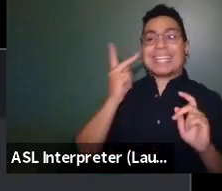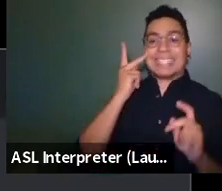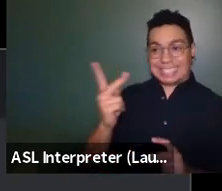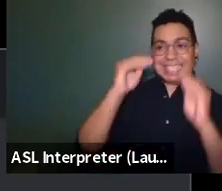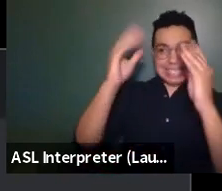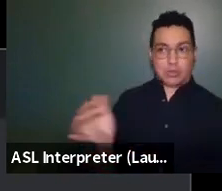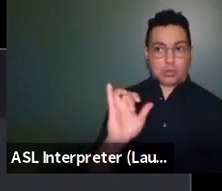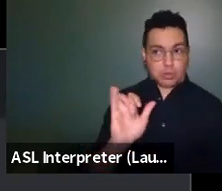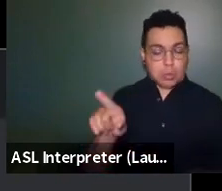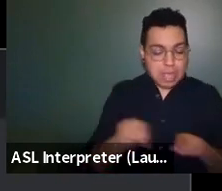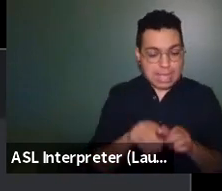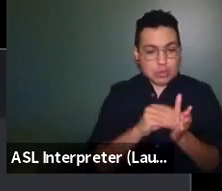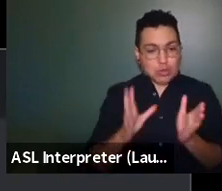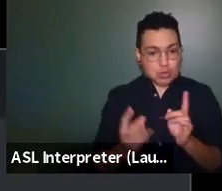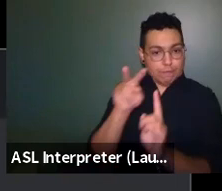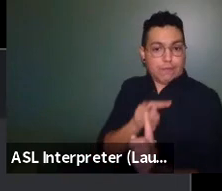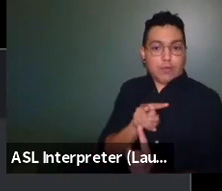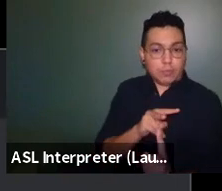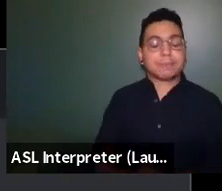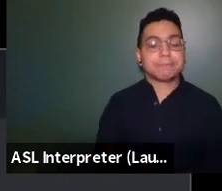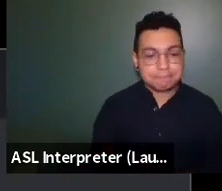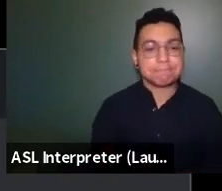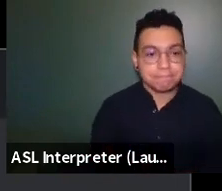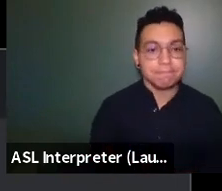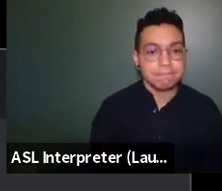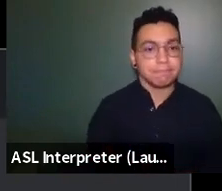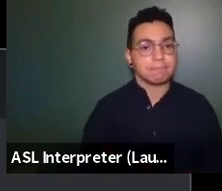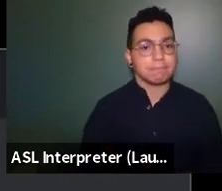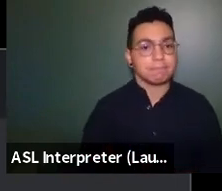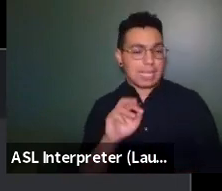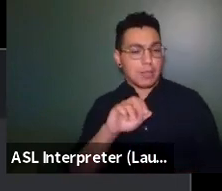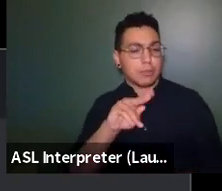ESD 112 - Katherine Livick: Yeah, and I think tomorrow will be able to get a little bit more into that idea of what students see